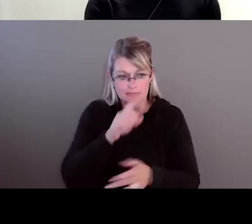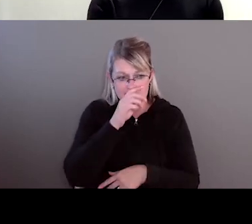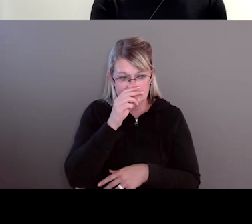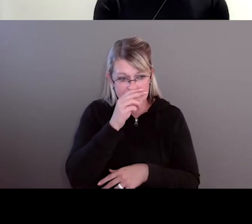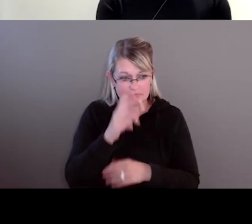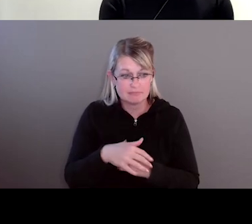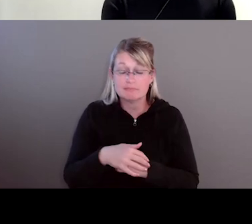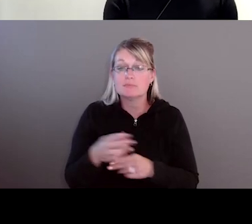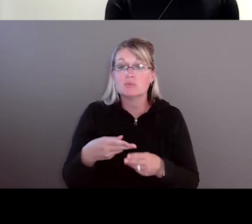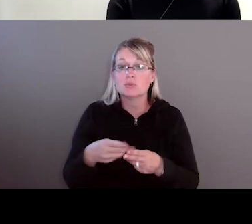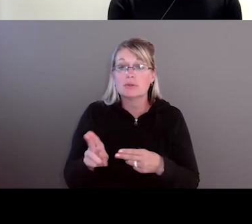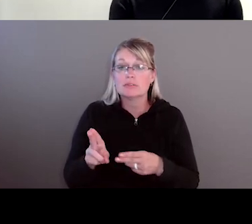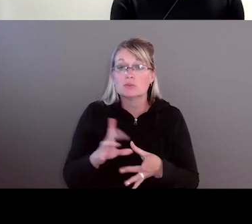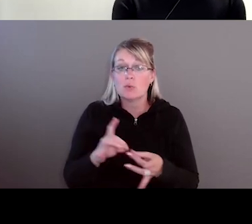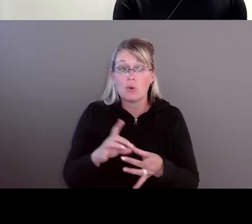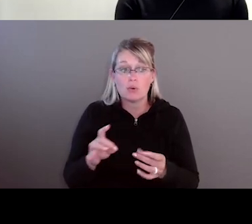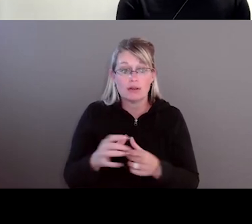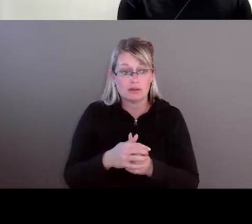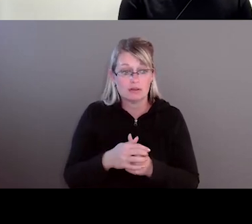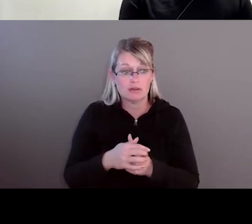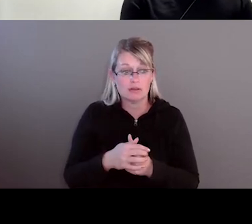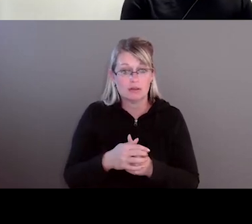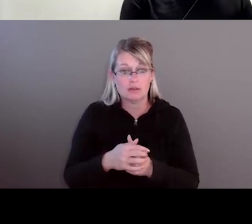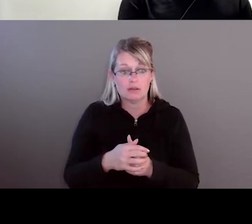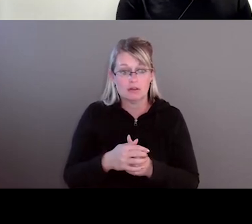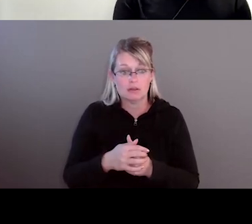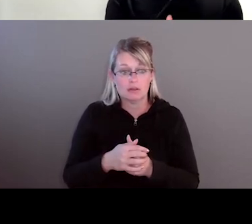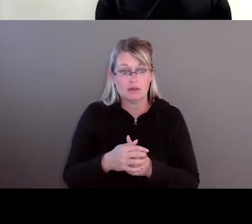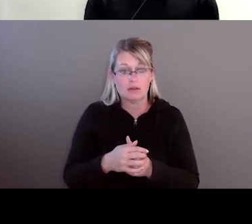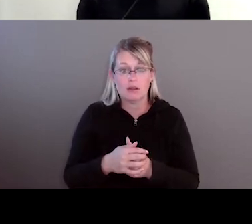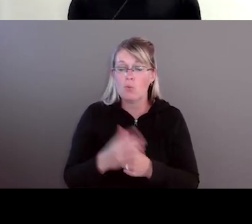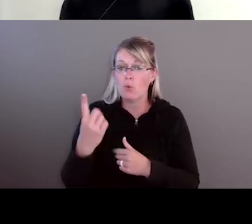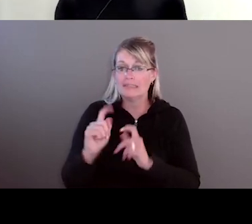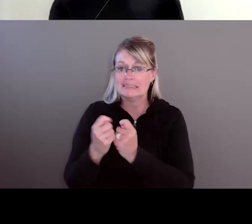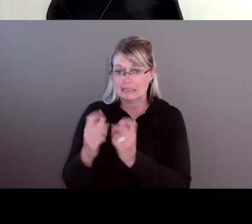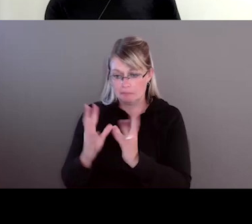Quick story -- I was in a team meeting and it was one of my first times reviewing